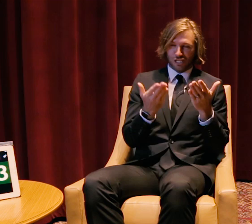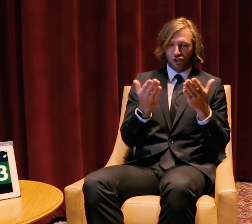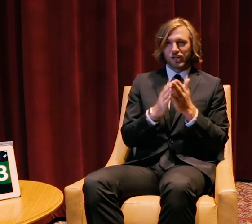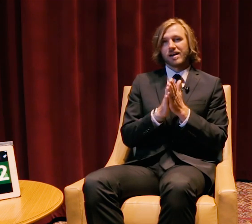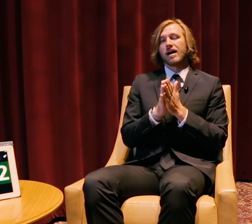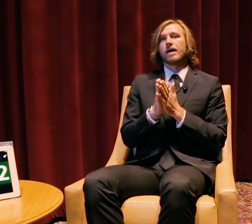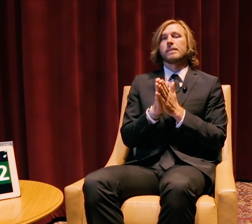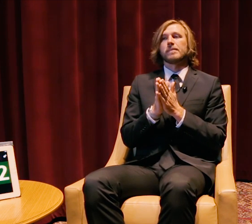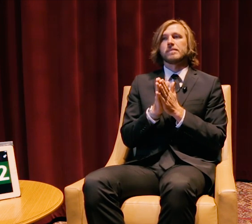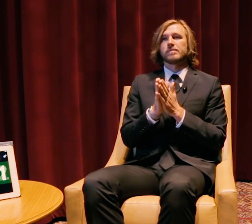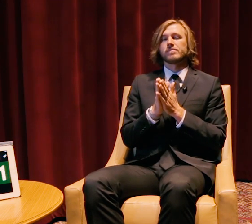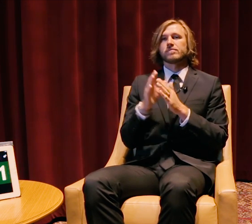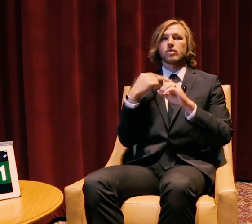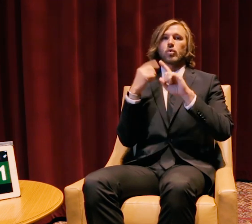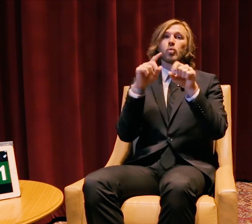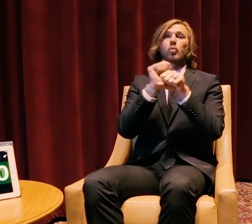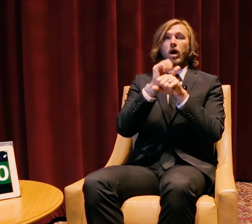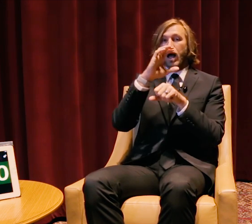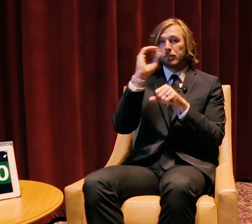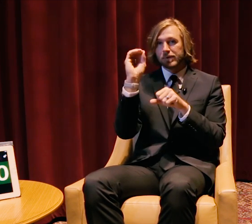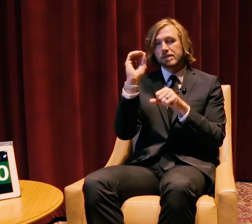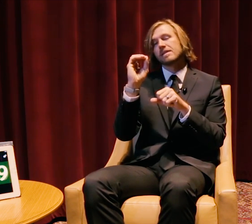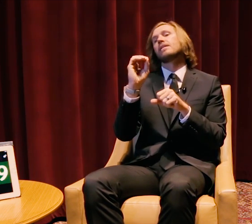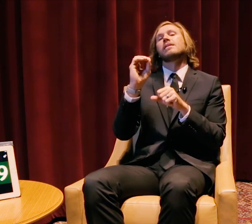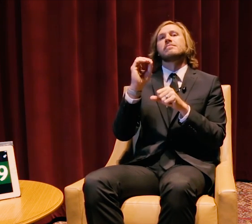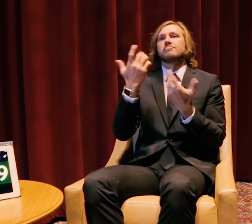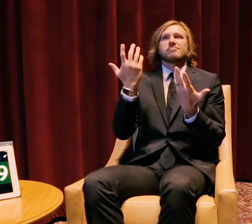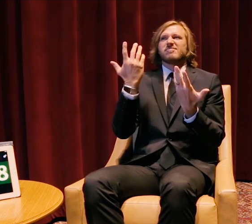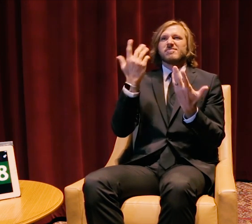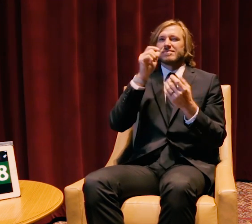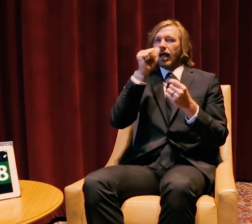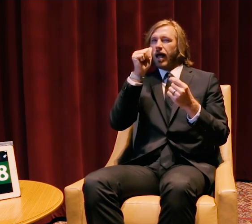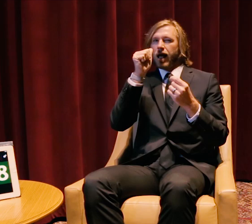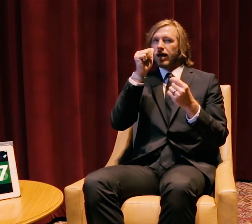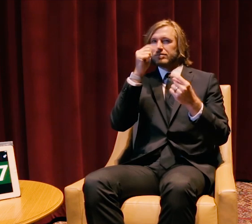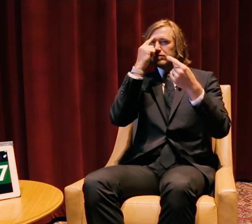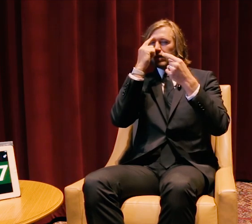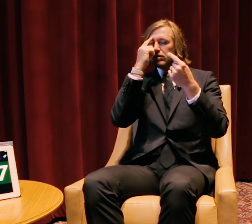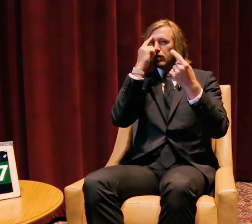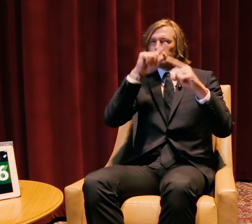and went to work for a company, that we didn't see eye to eye